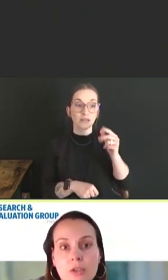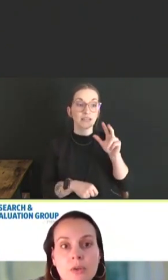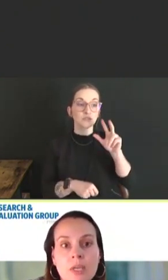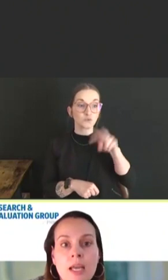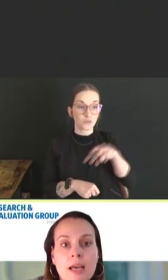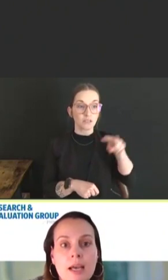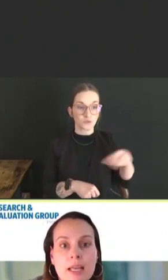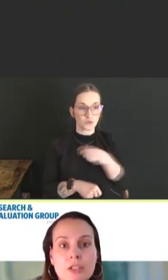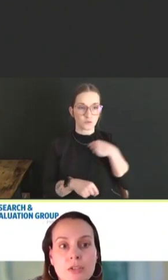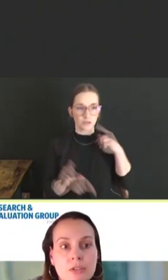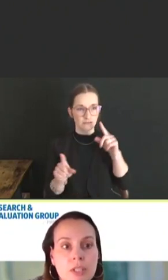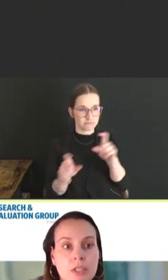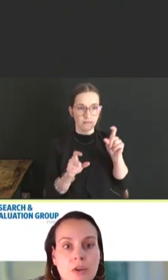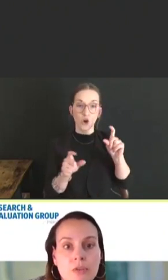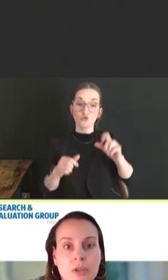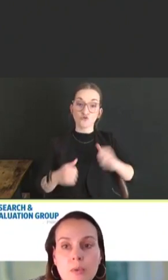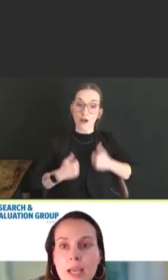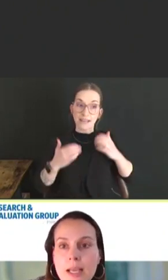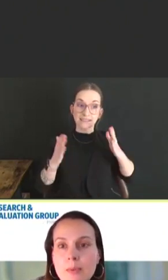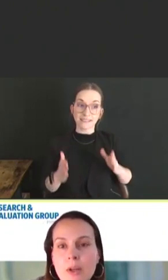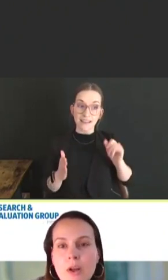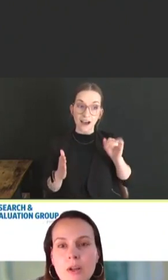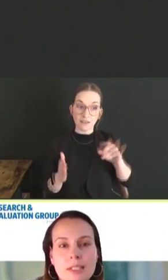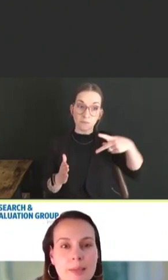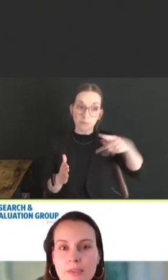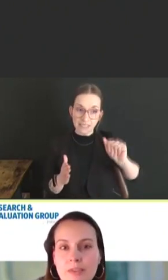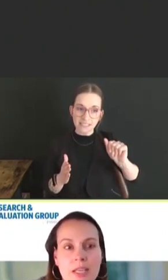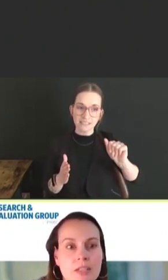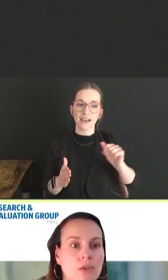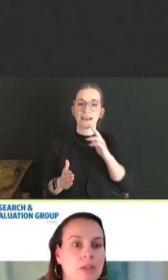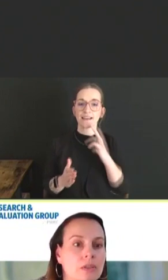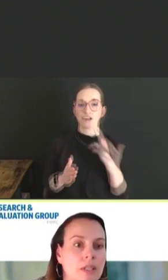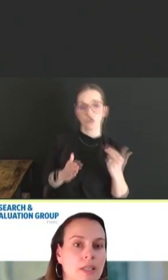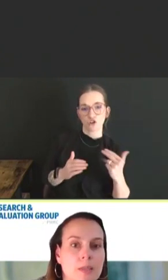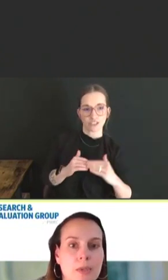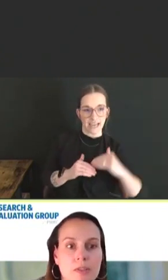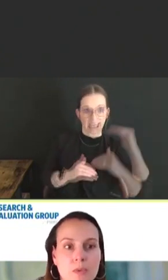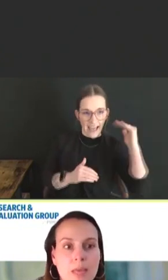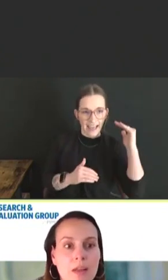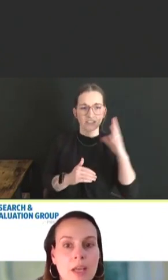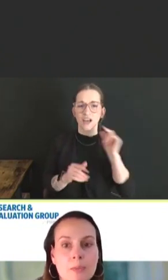ages 13 and over. We asked them about all types of things, including experiences with healthcare